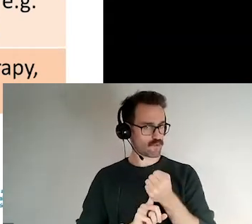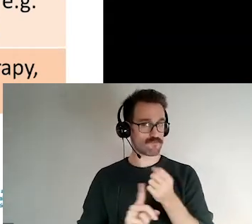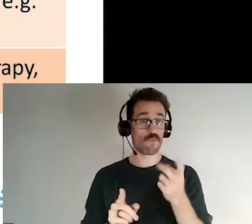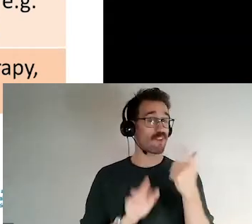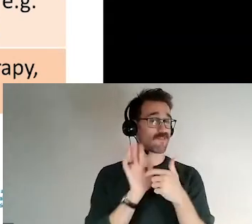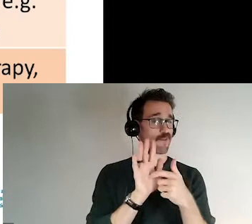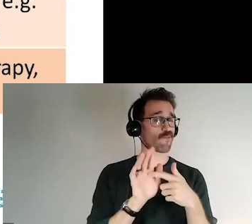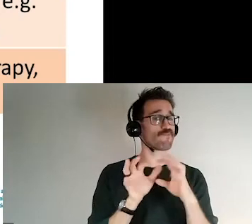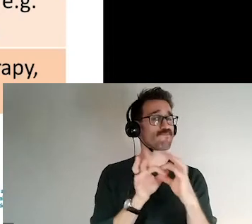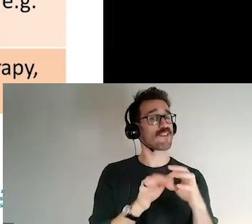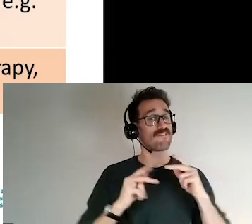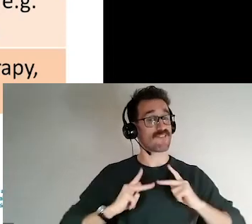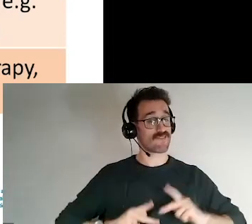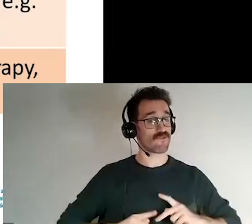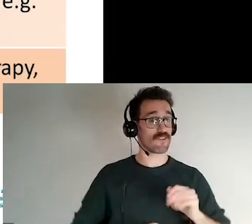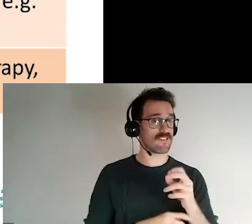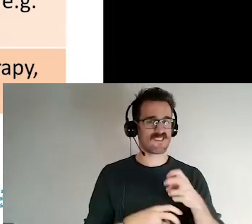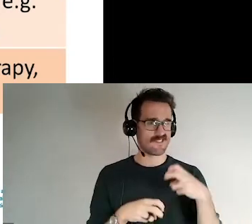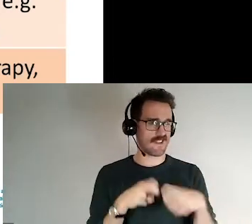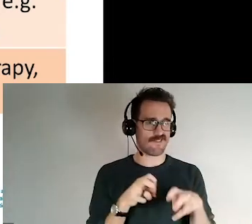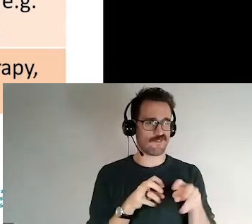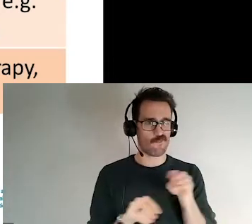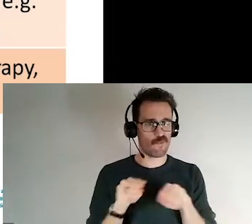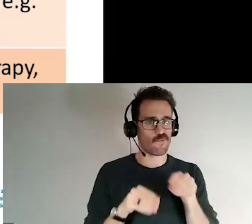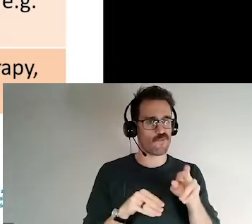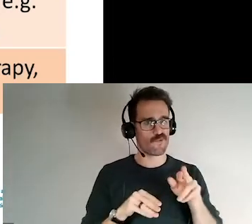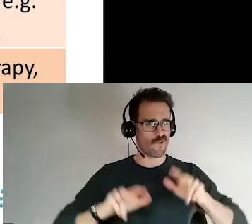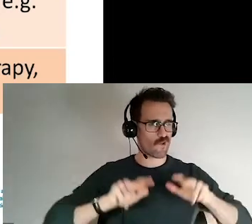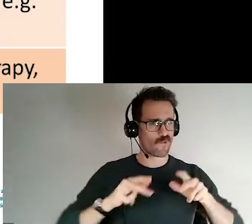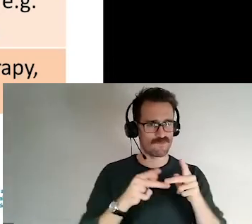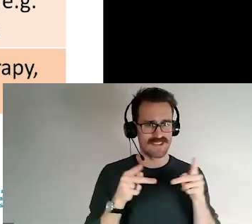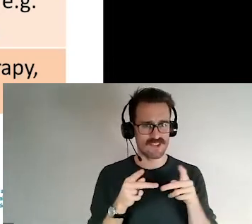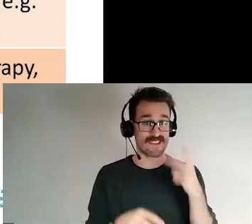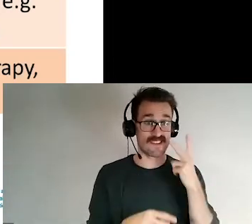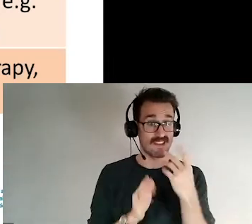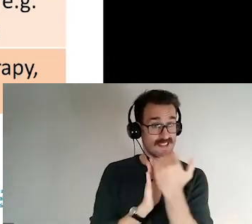around or working in awkward positions or postures you see a list here. Our goal was to have things